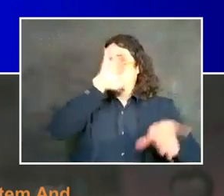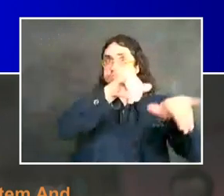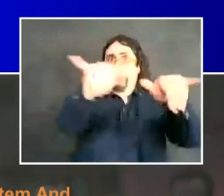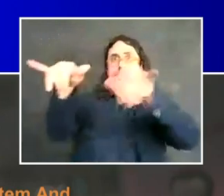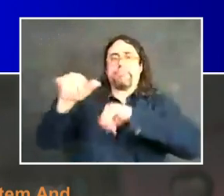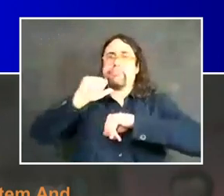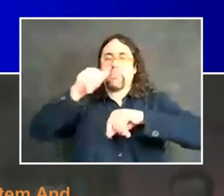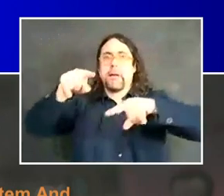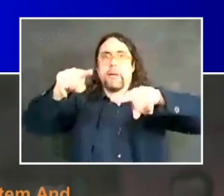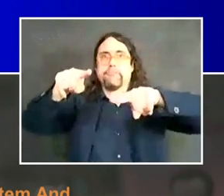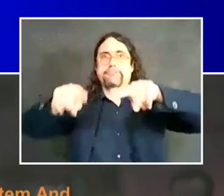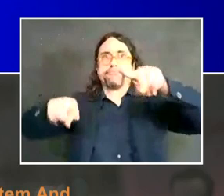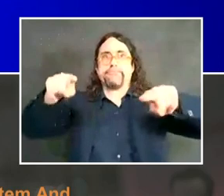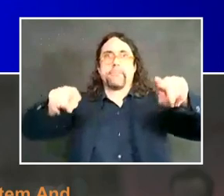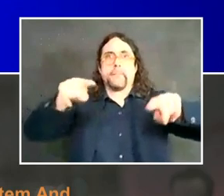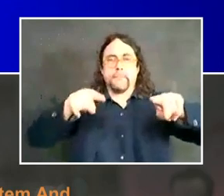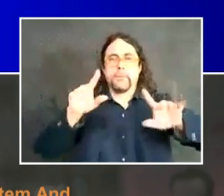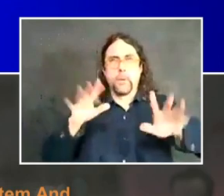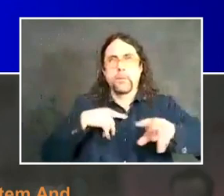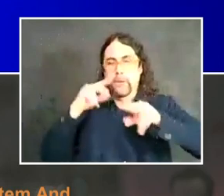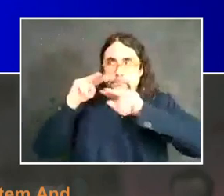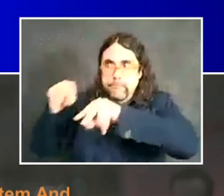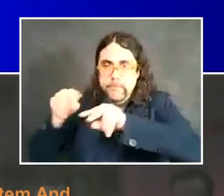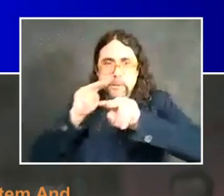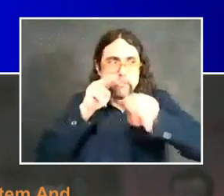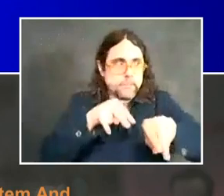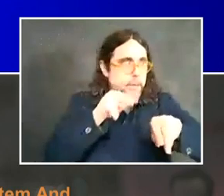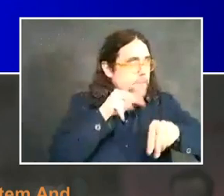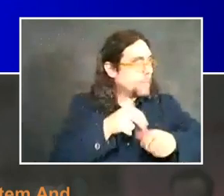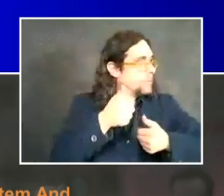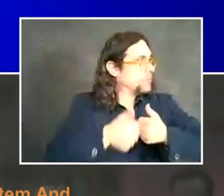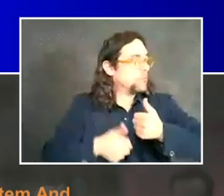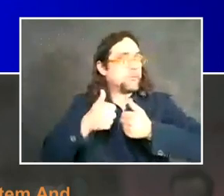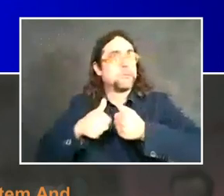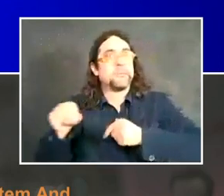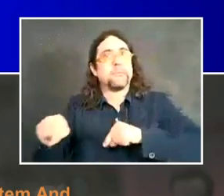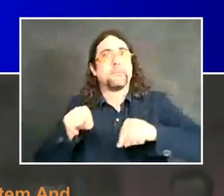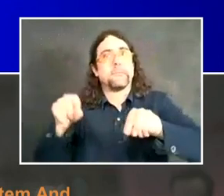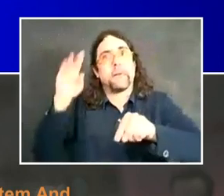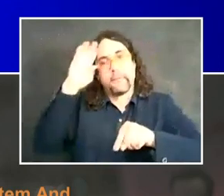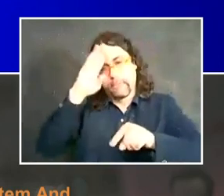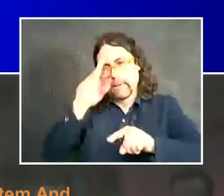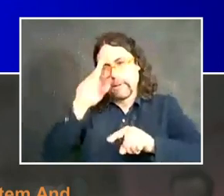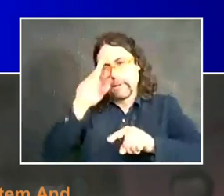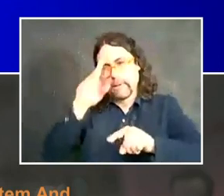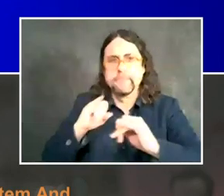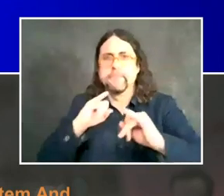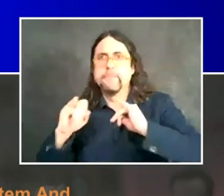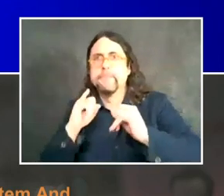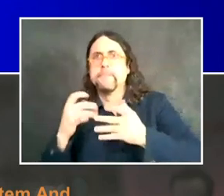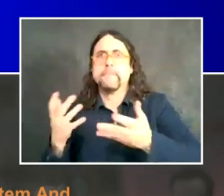PICTURE OF THE MOST PRESSING MENTAL AND EMOTIONAL NEEDS.